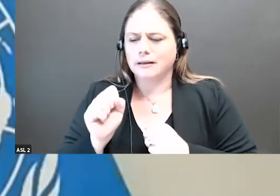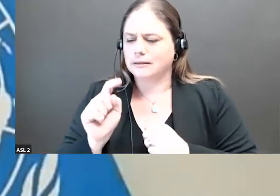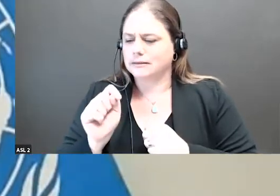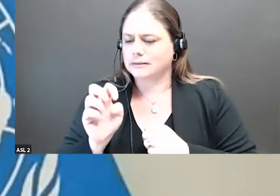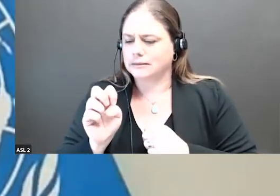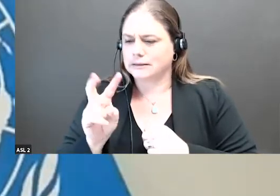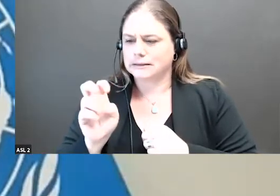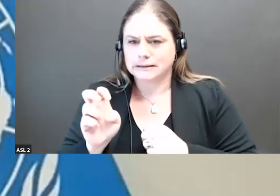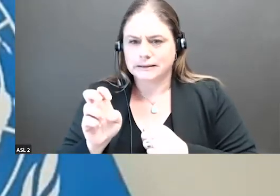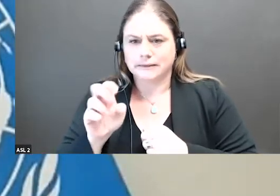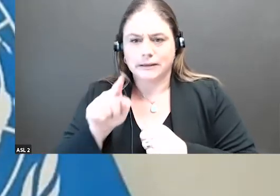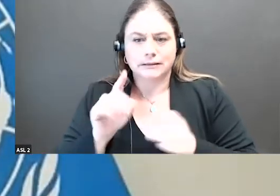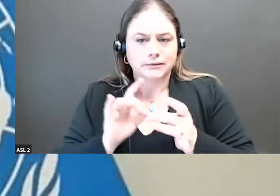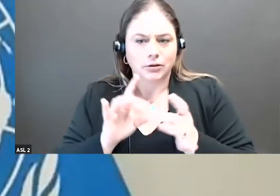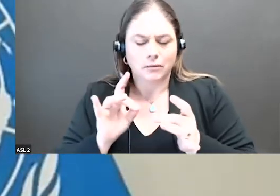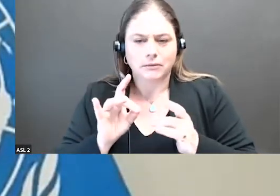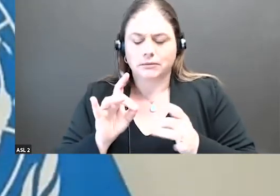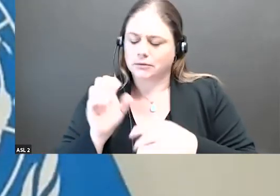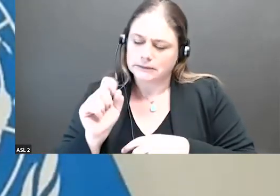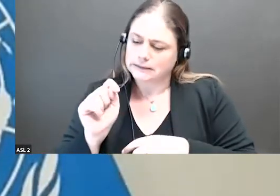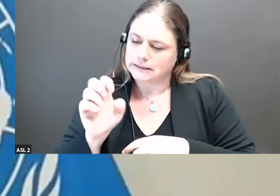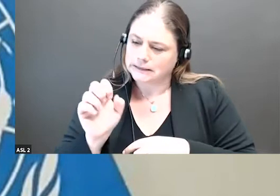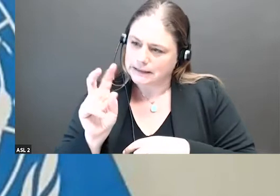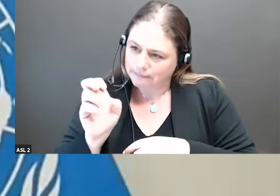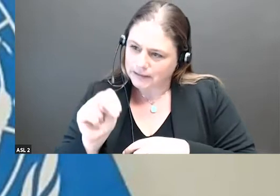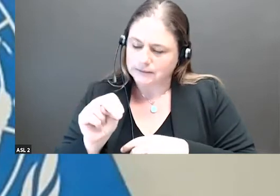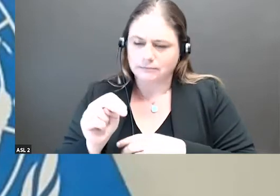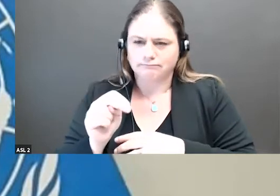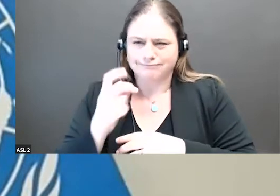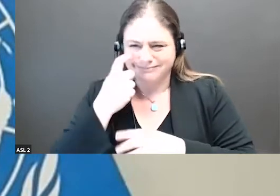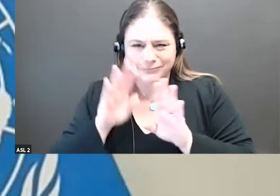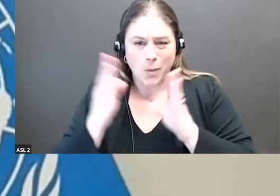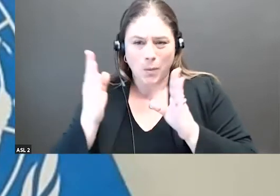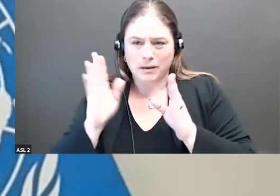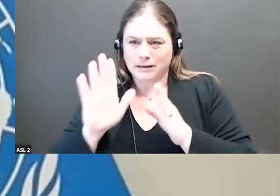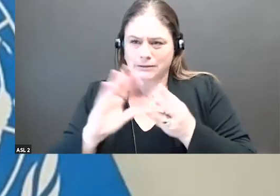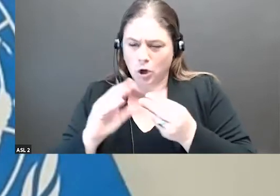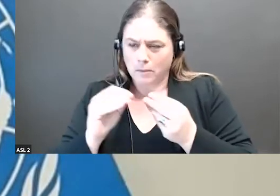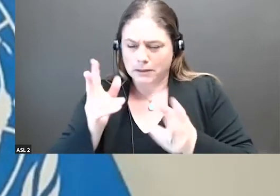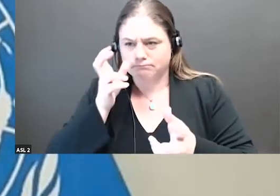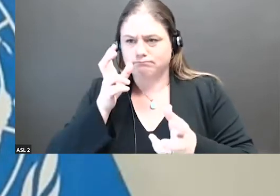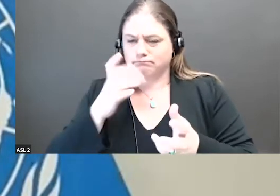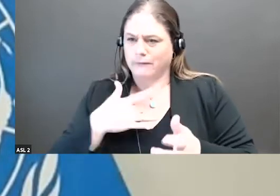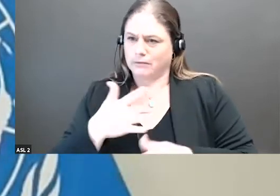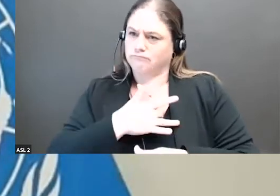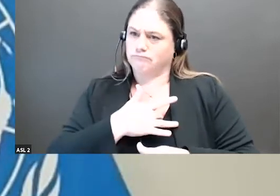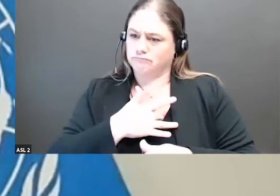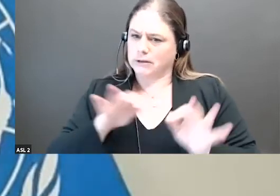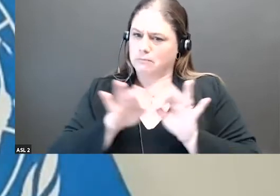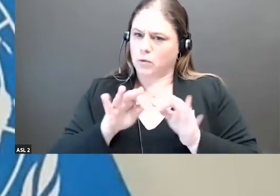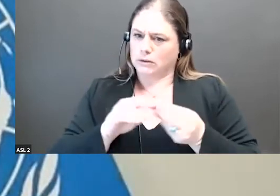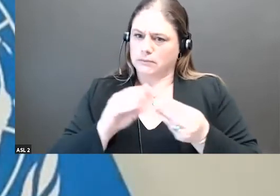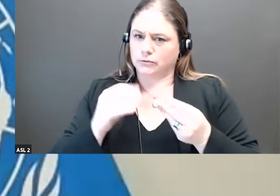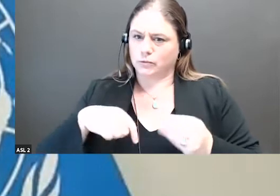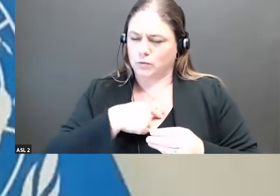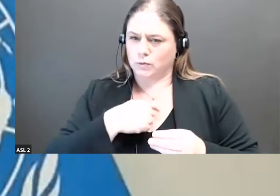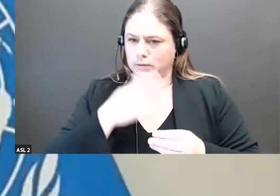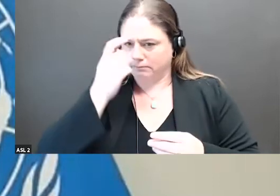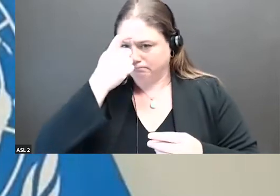today. I think they also left a very important message to all of us. I want you to know that the